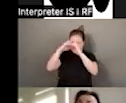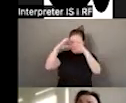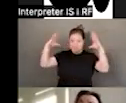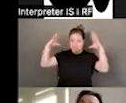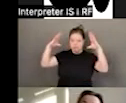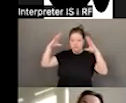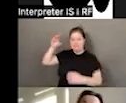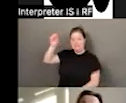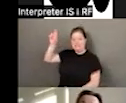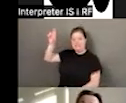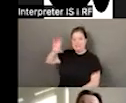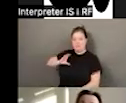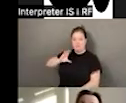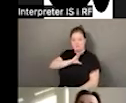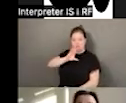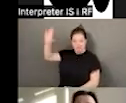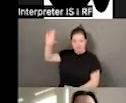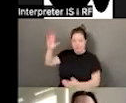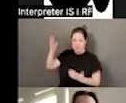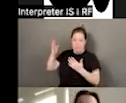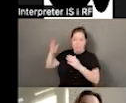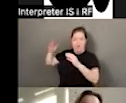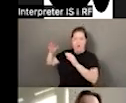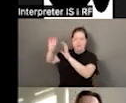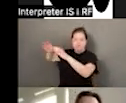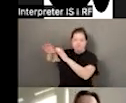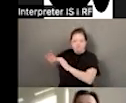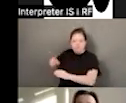another funding instrument, innovation competitions or such things